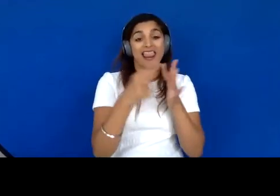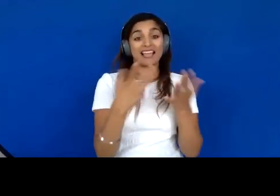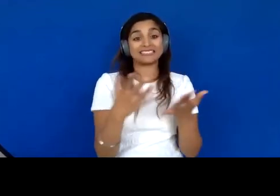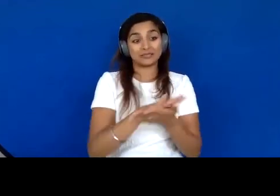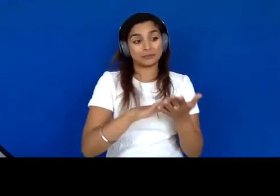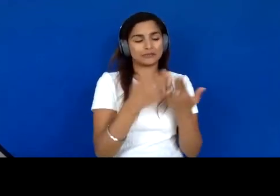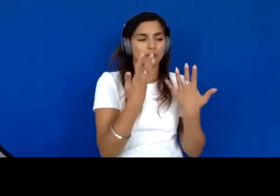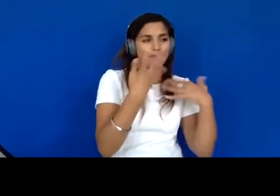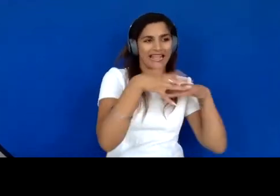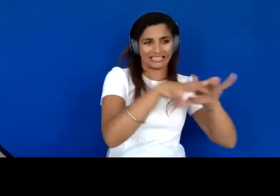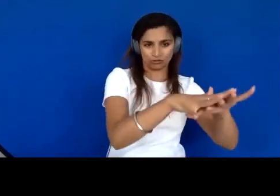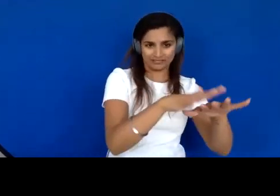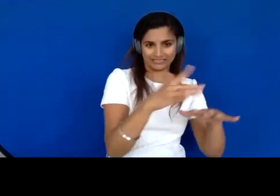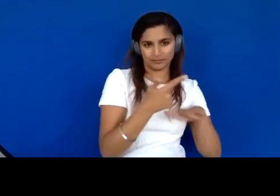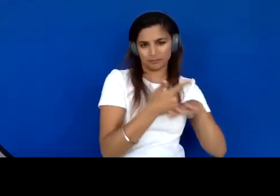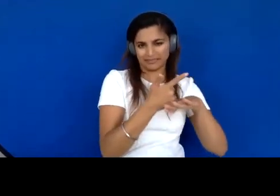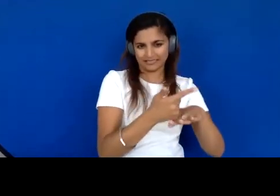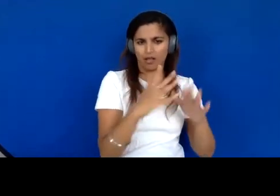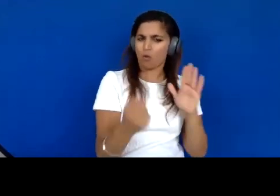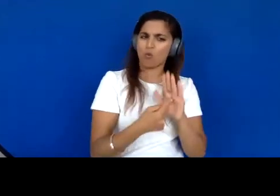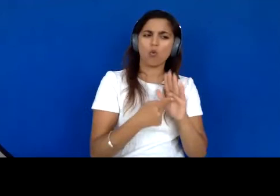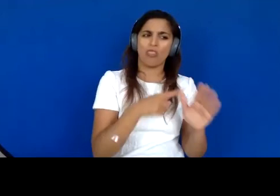my channel fourth Paralympic coverage succeeded to capture the public